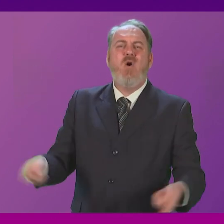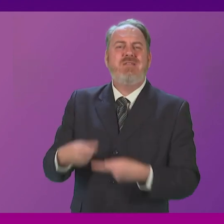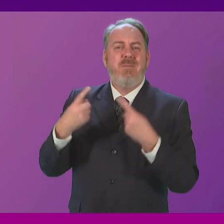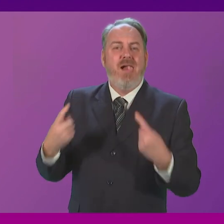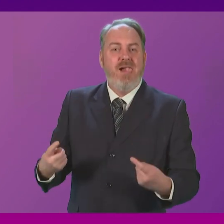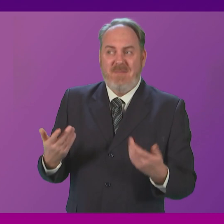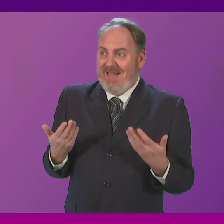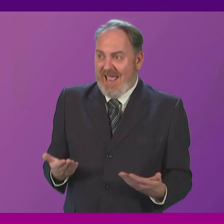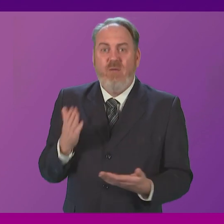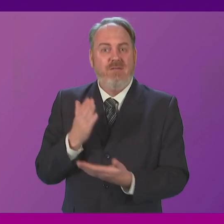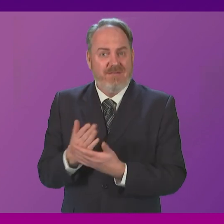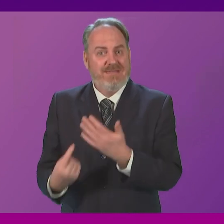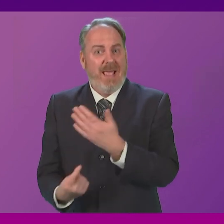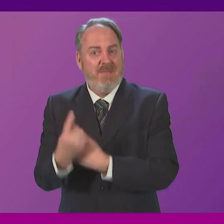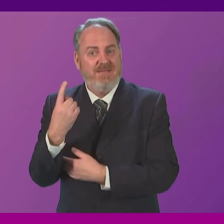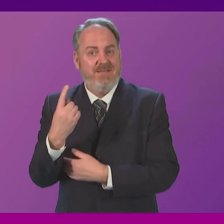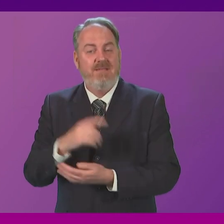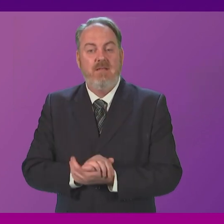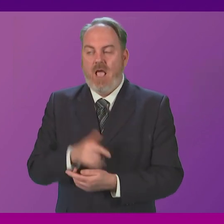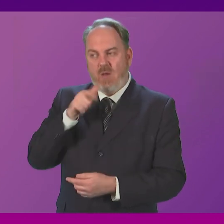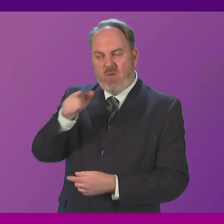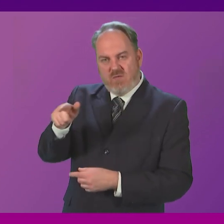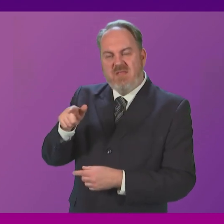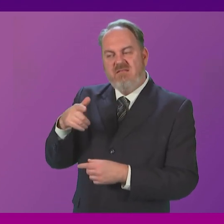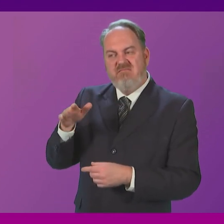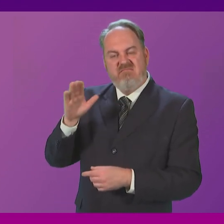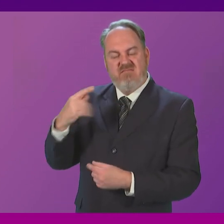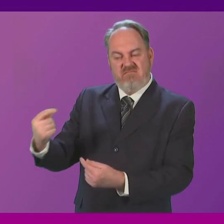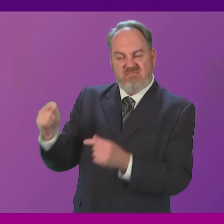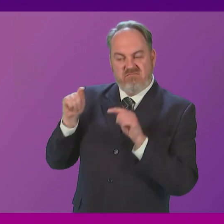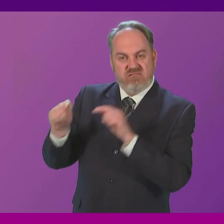I know that Humza Yousaf has faced personal abuse and racism—as have so many others